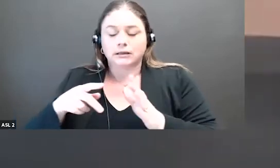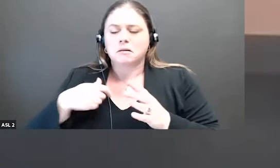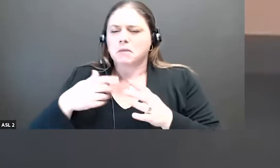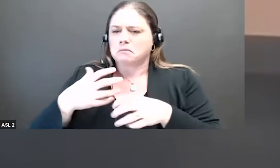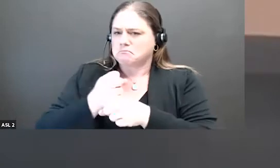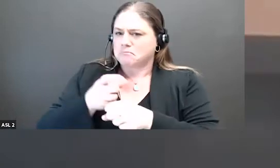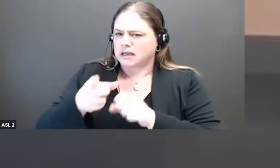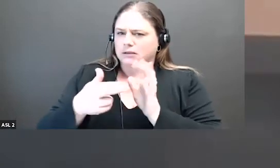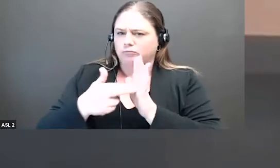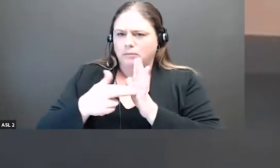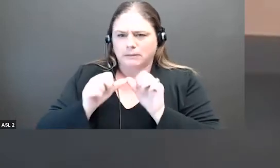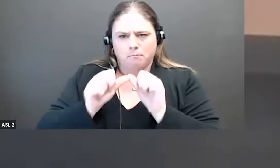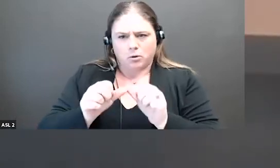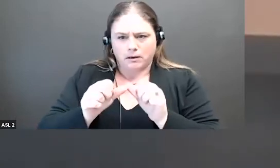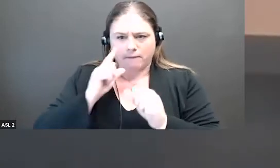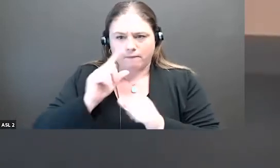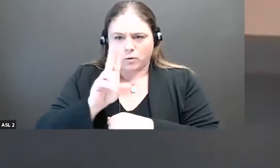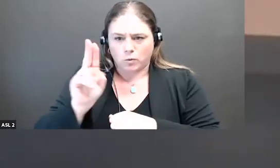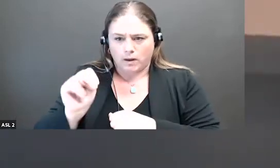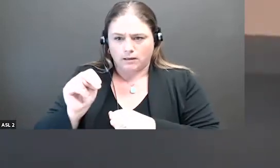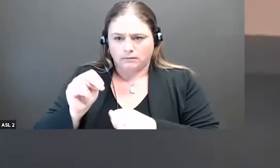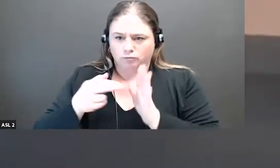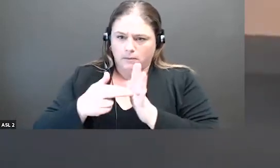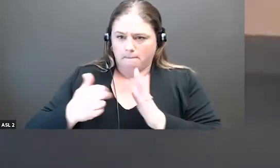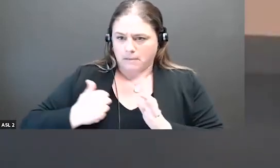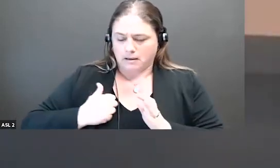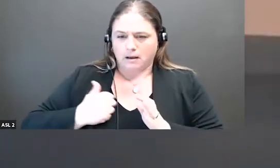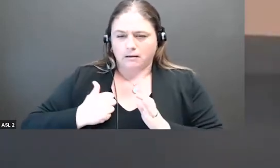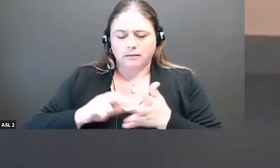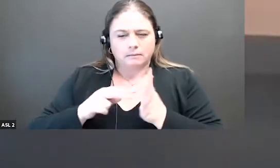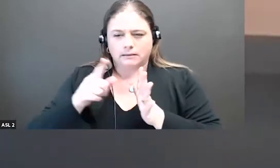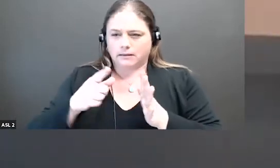him a unique perspective on the Convention on the Rights of Persons with Disabilities and how that